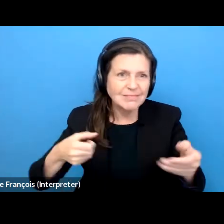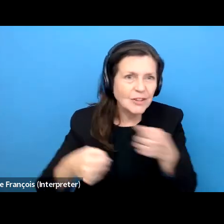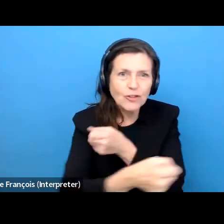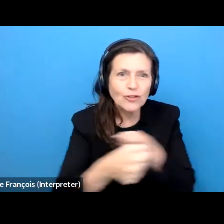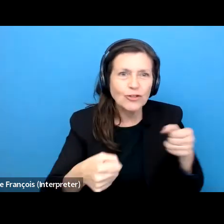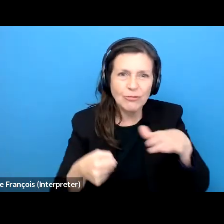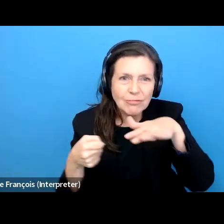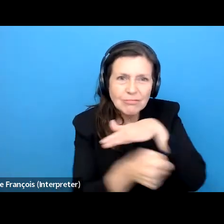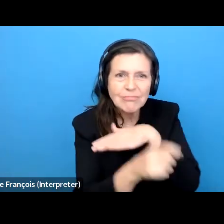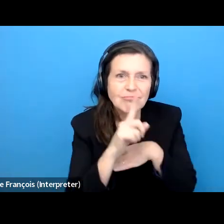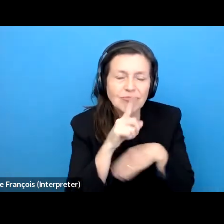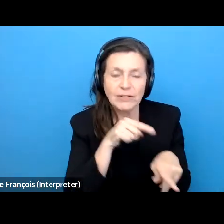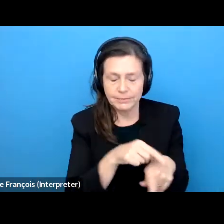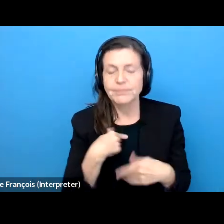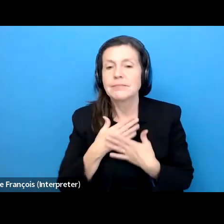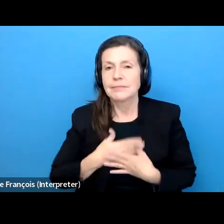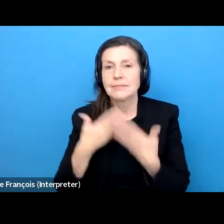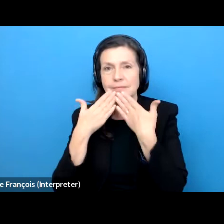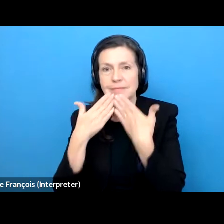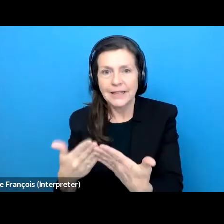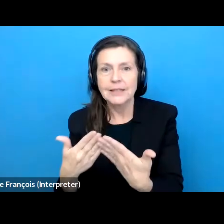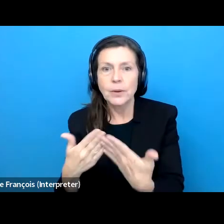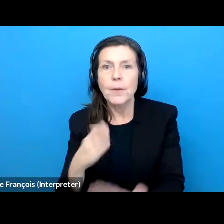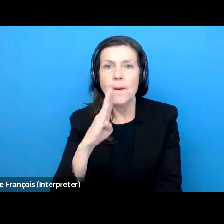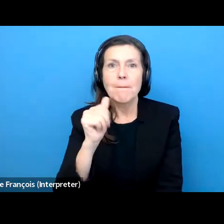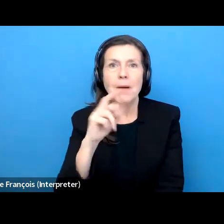who is chief inspector of Spanish the national police,